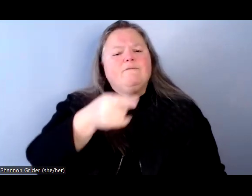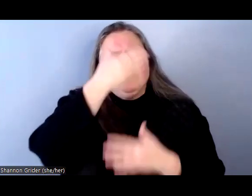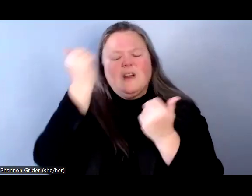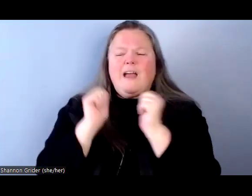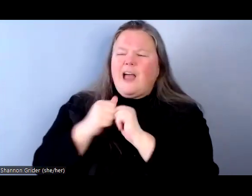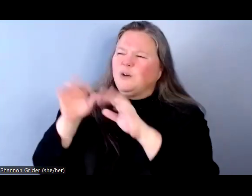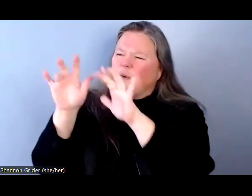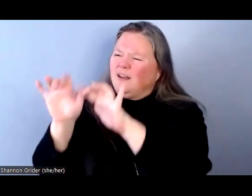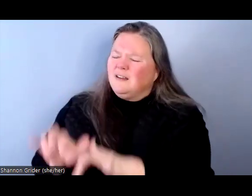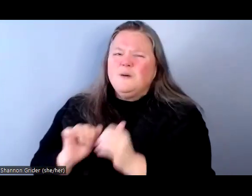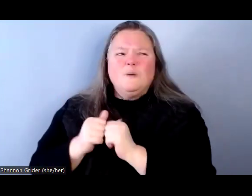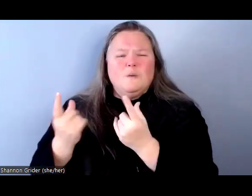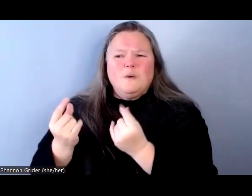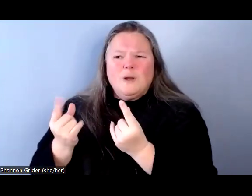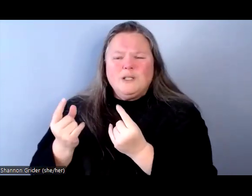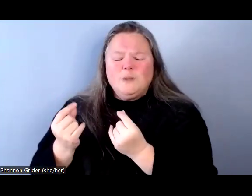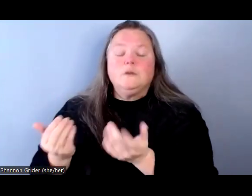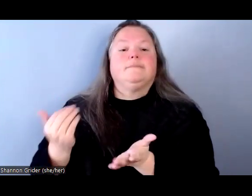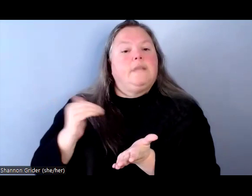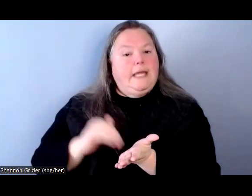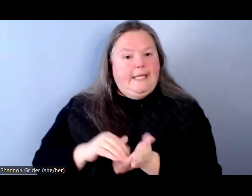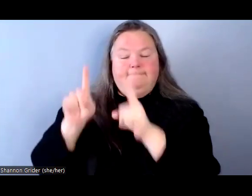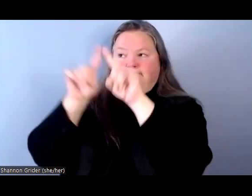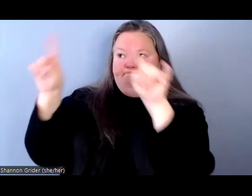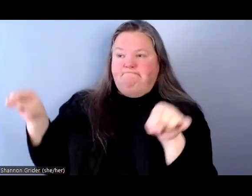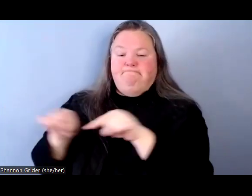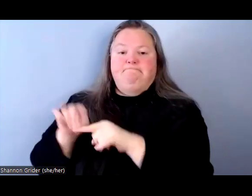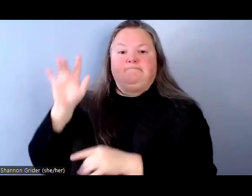The instructions for entering these CE hours are also